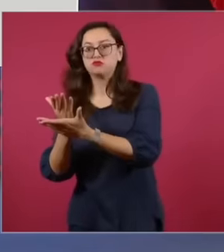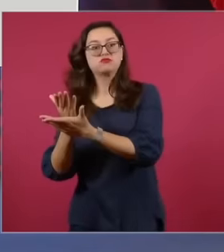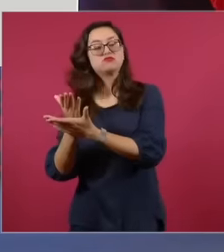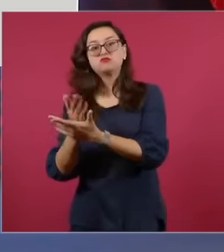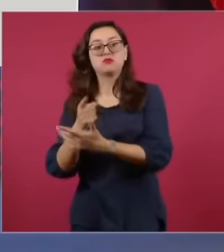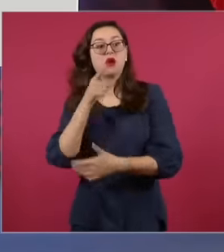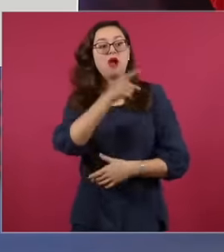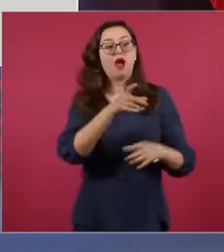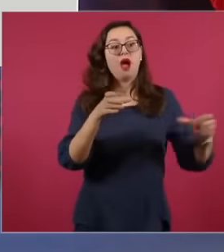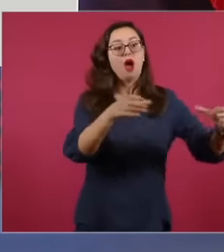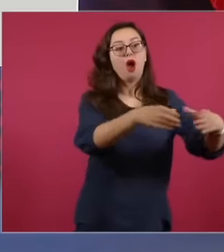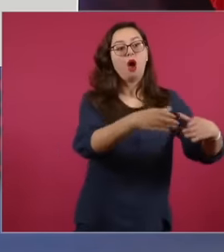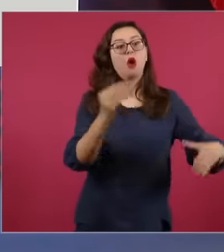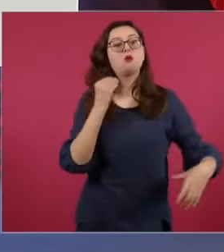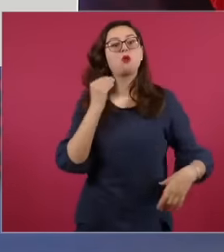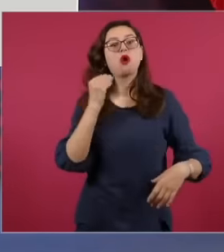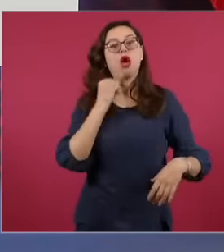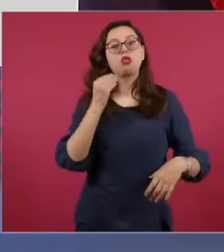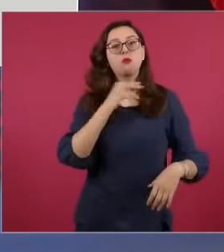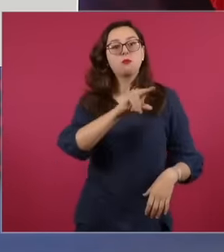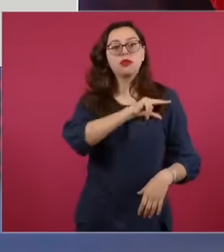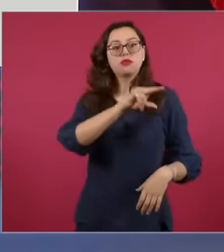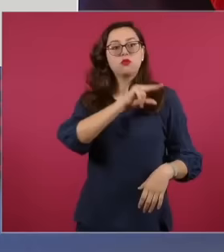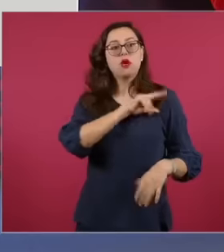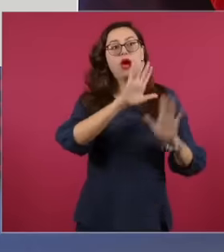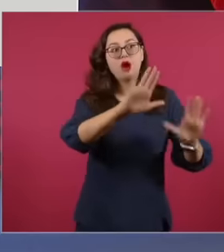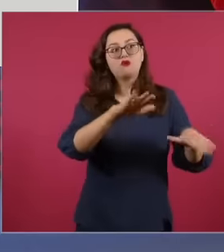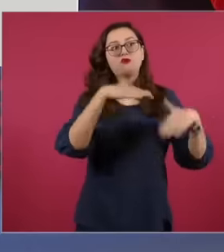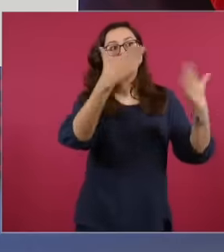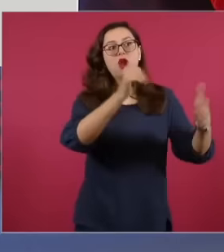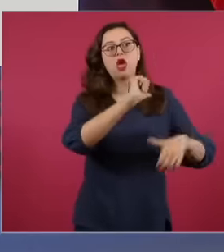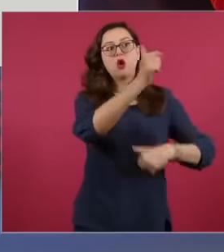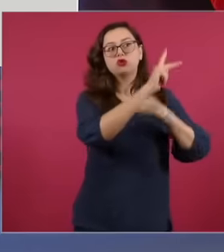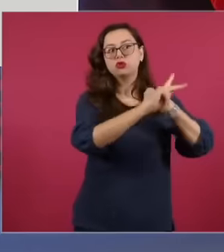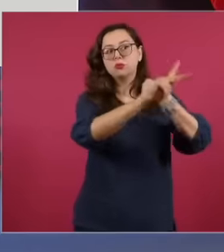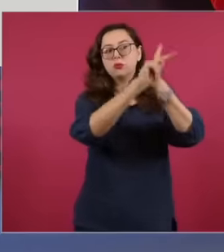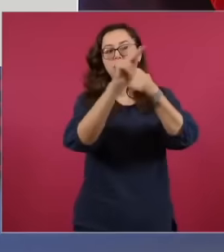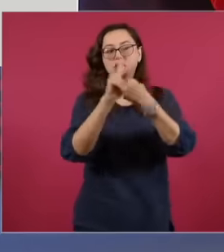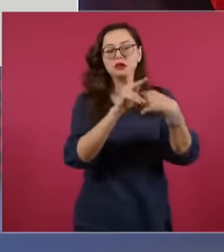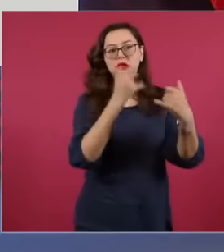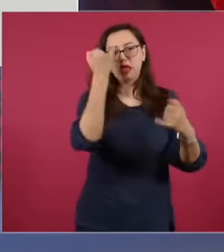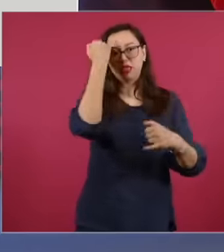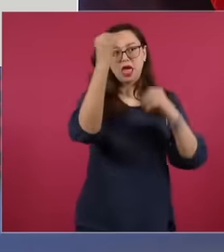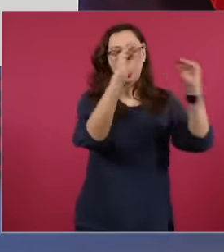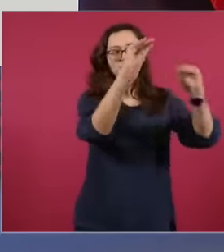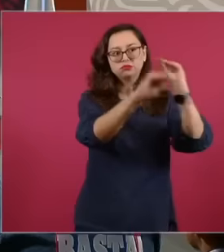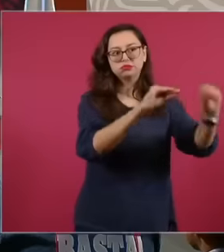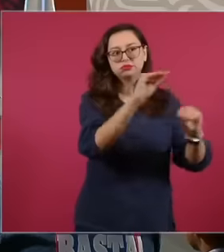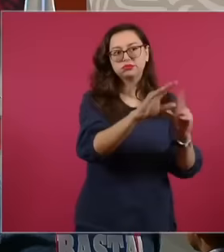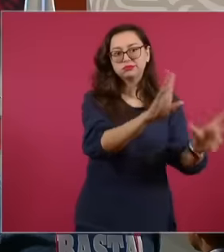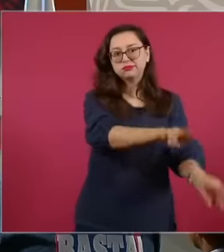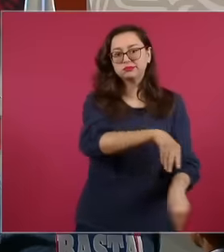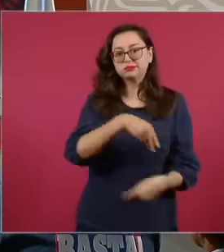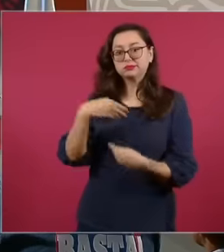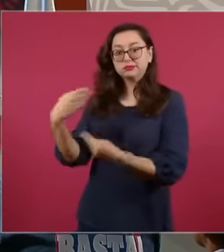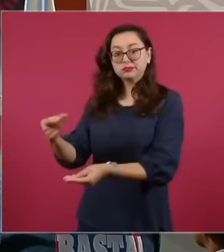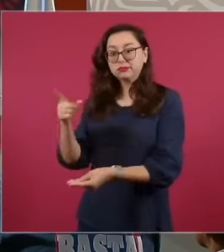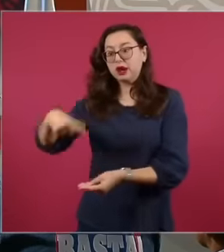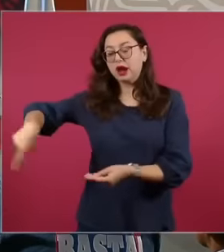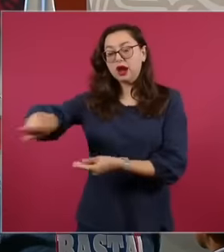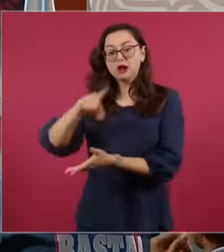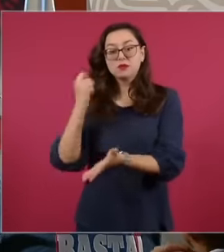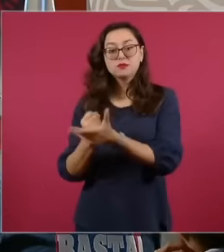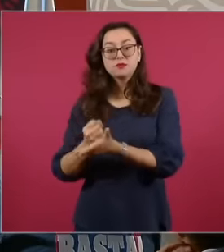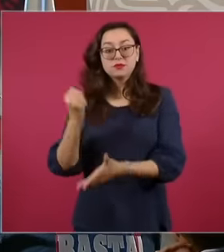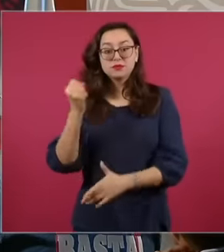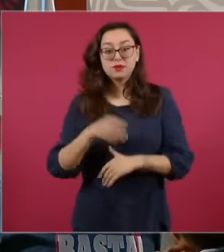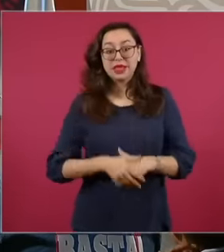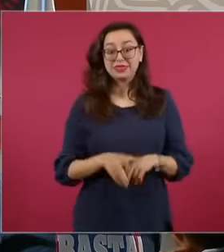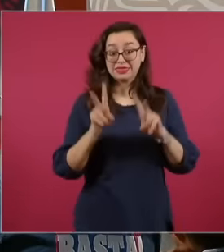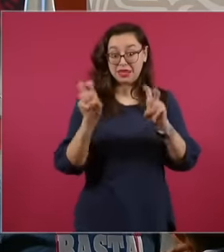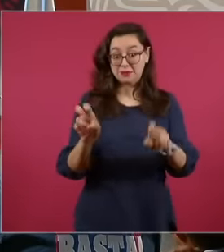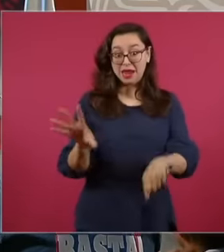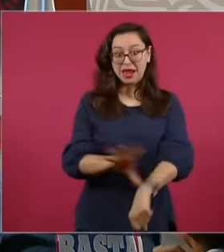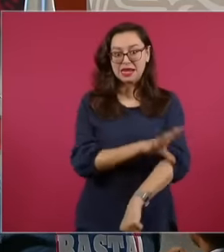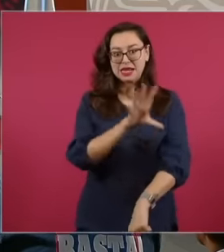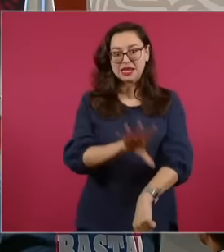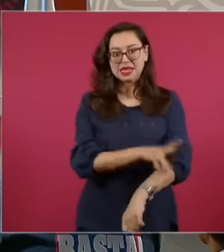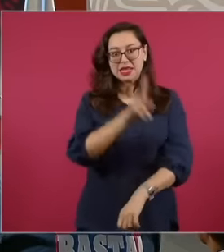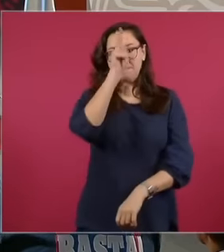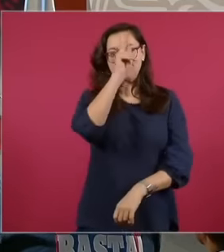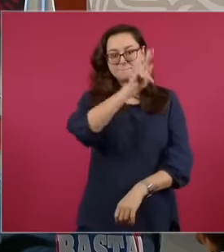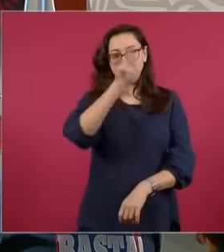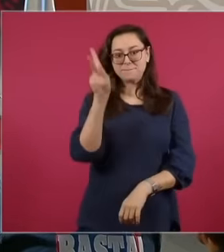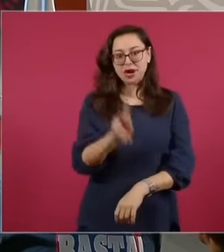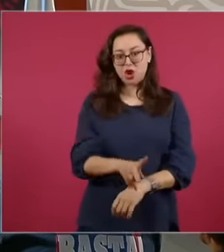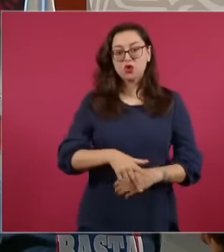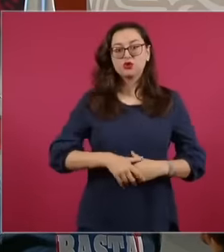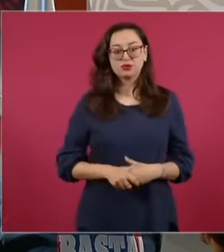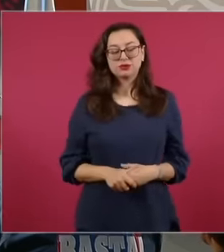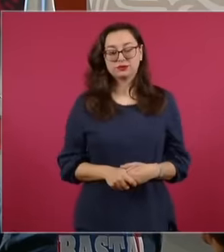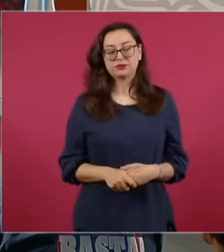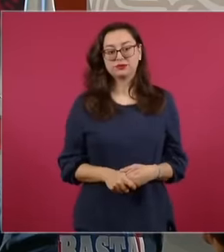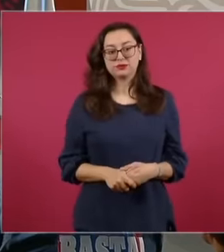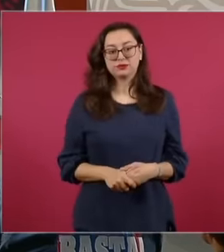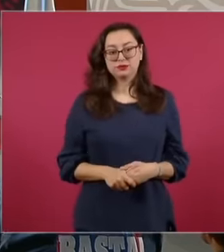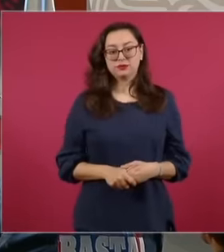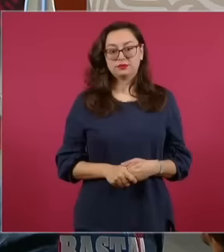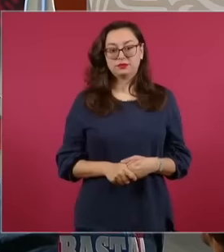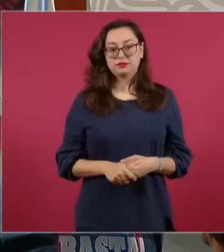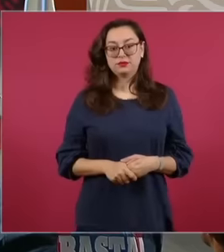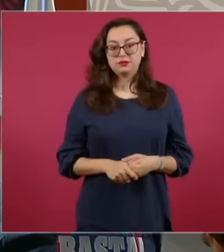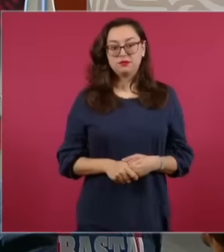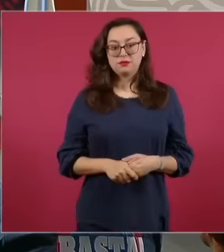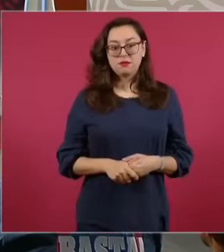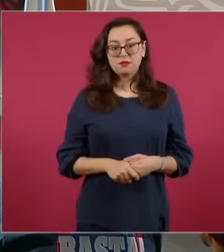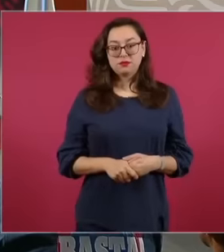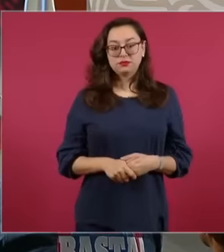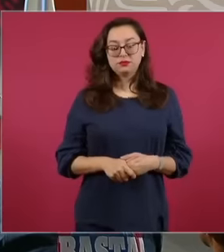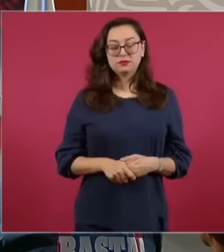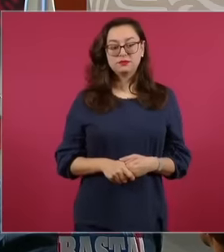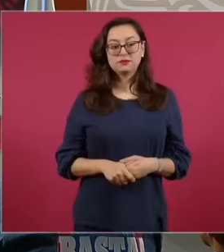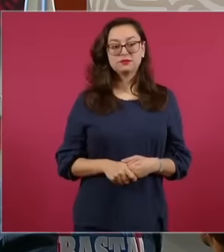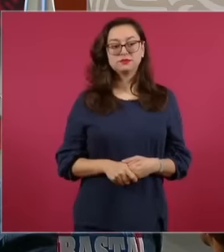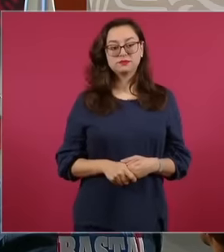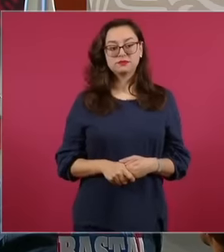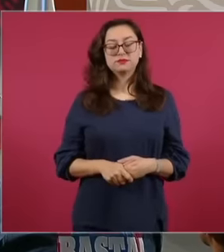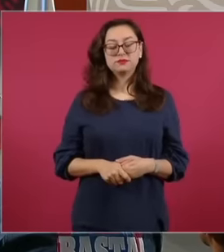especially in the energy sector, they sent it from there